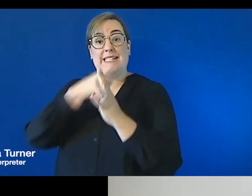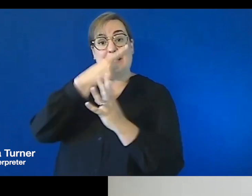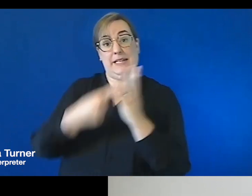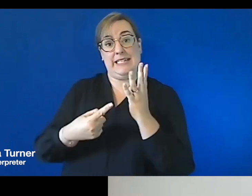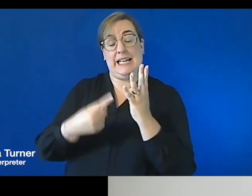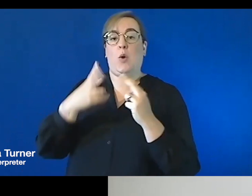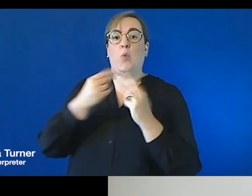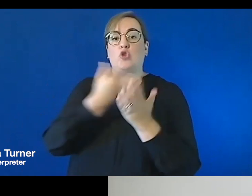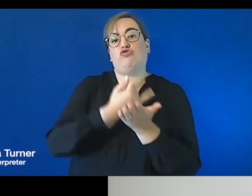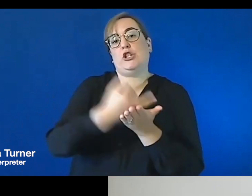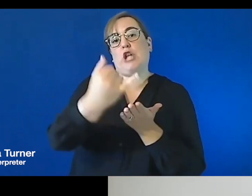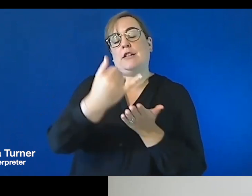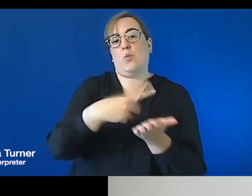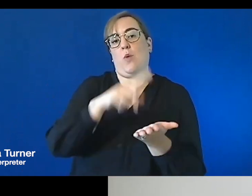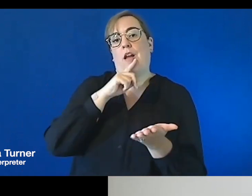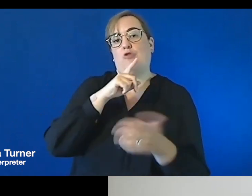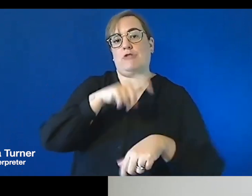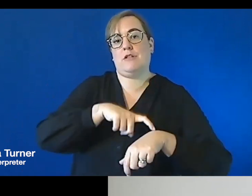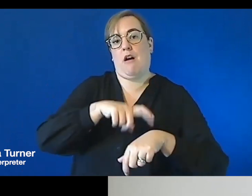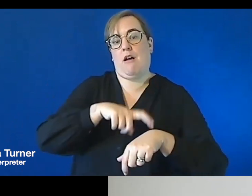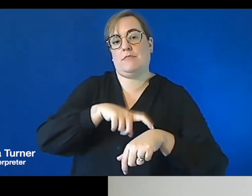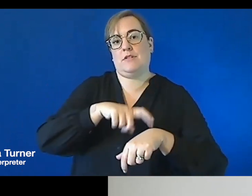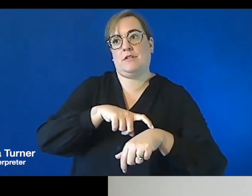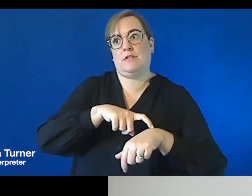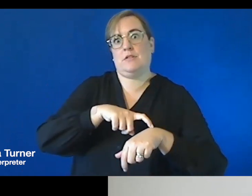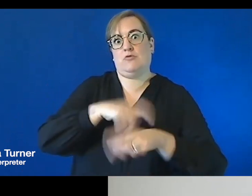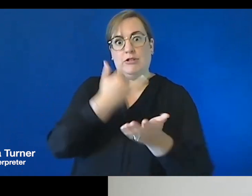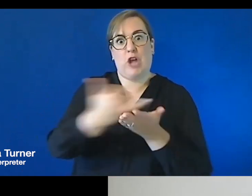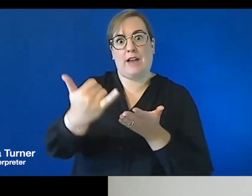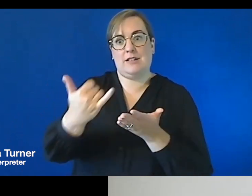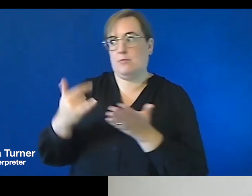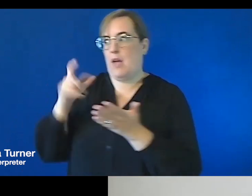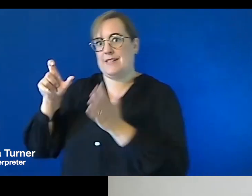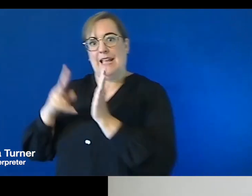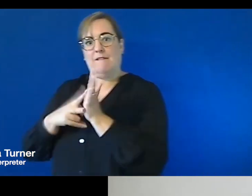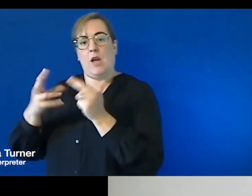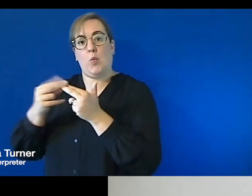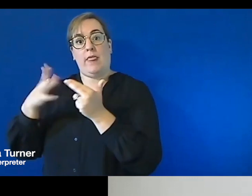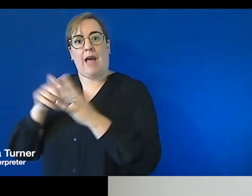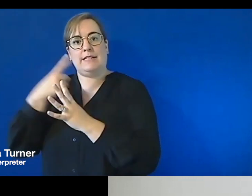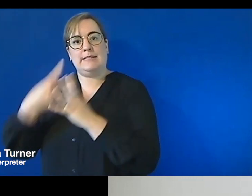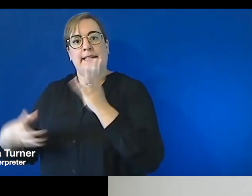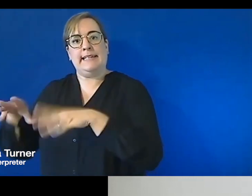what's how our world works, I mean nobody actually would love to solve problems, we would love to be